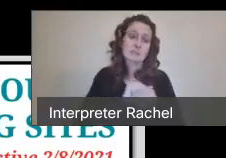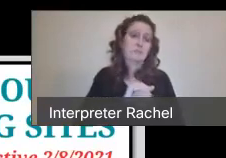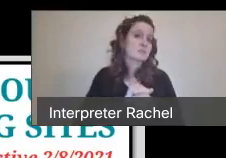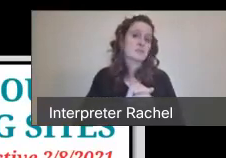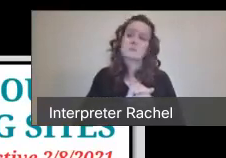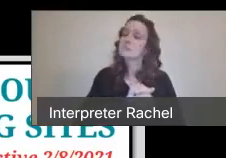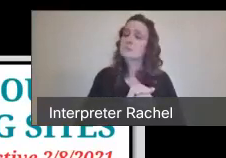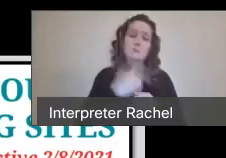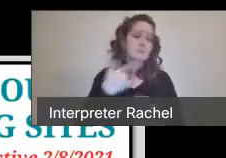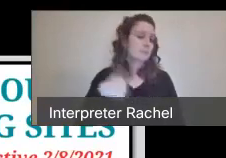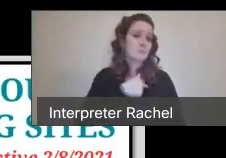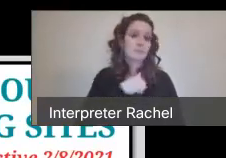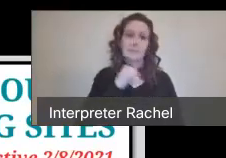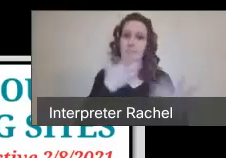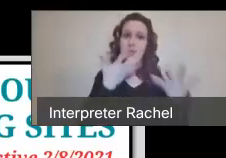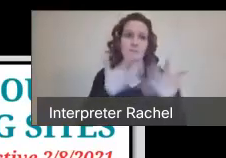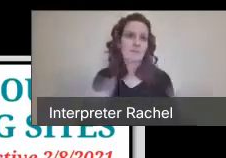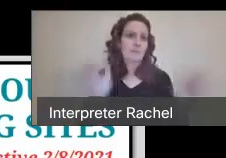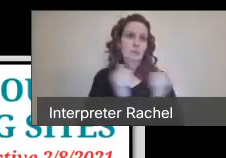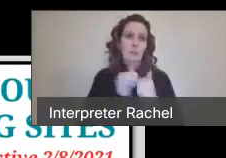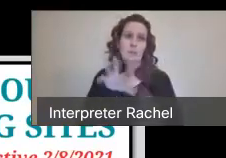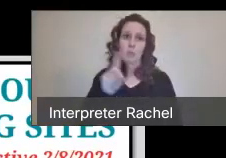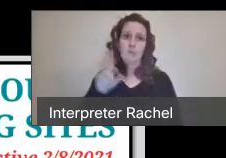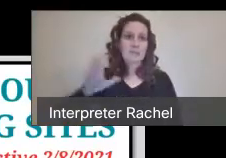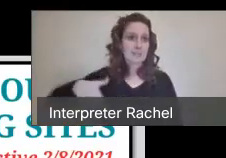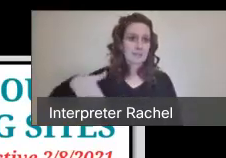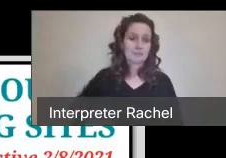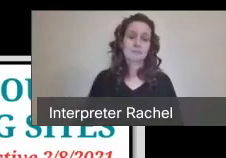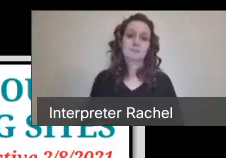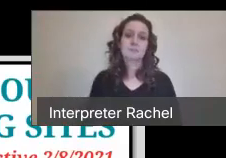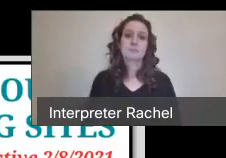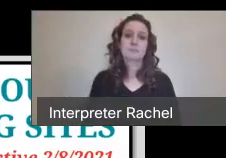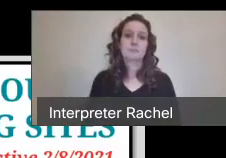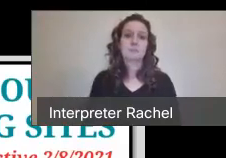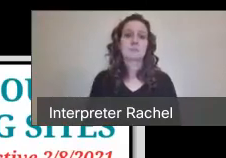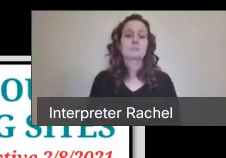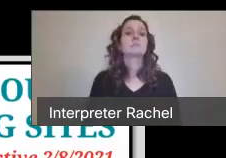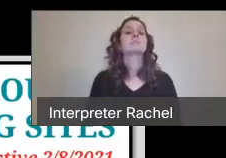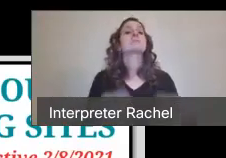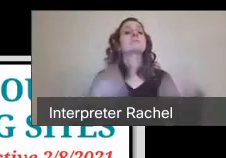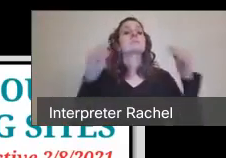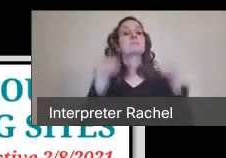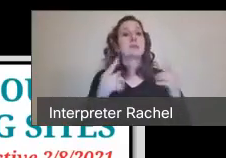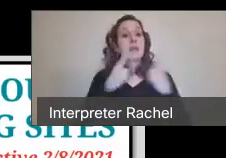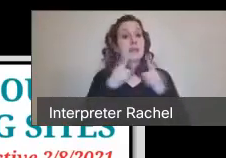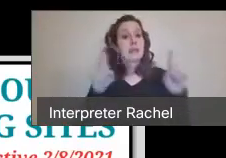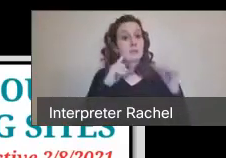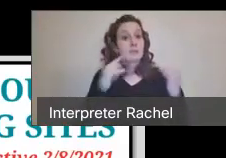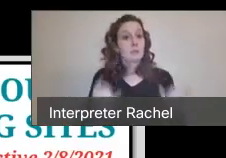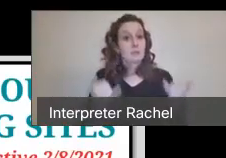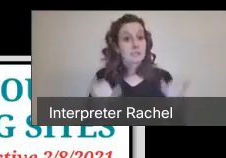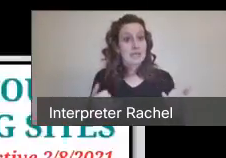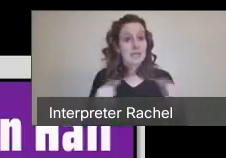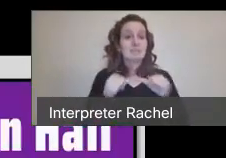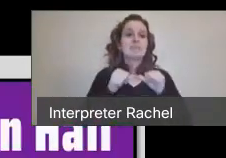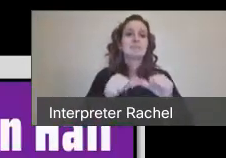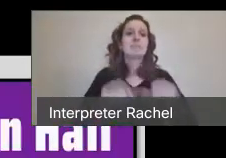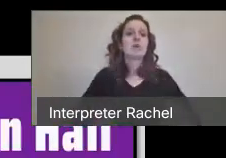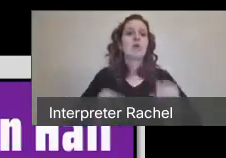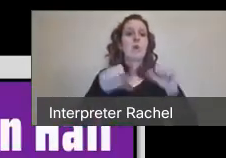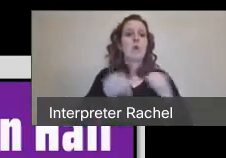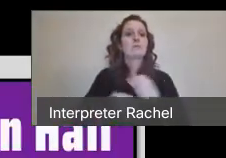out of this yet. So in terms of announcements for today, we continue to host virtual COVID-19 town